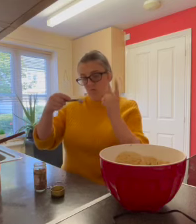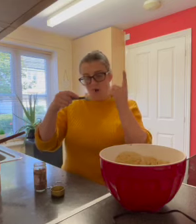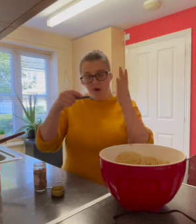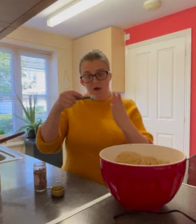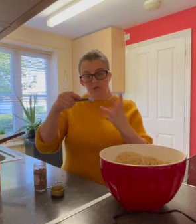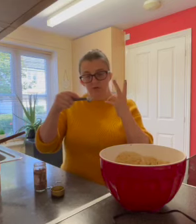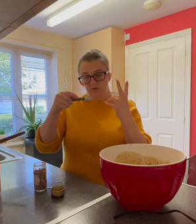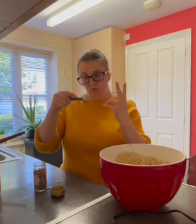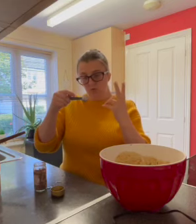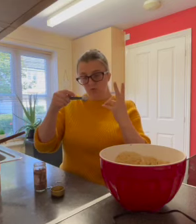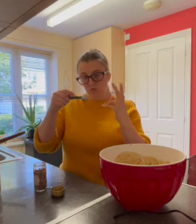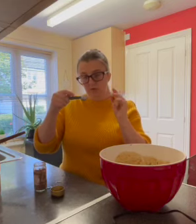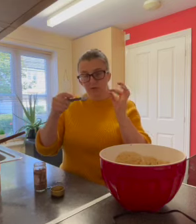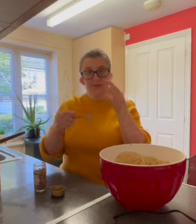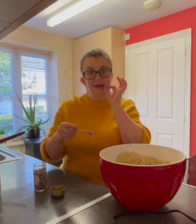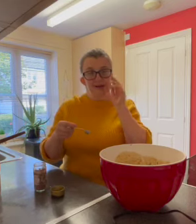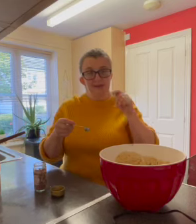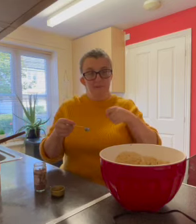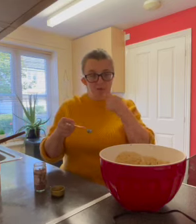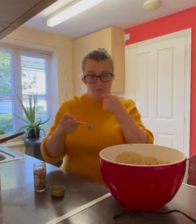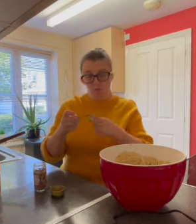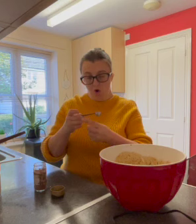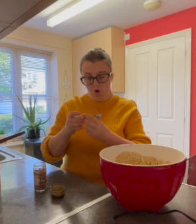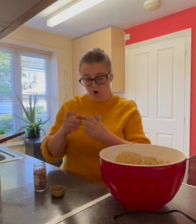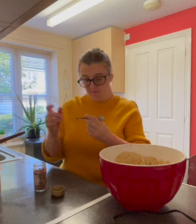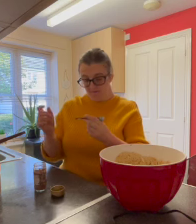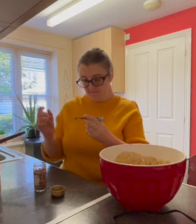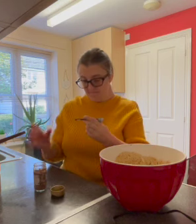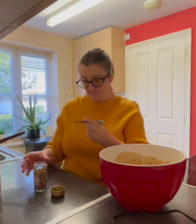1/2 Teaspoon of